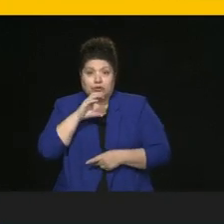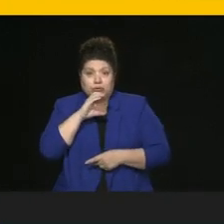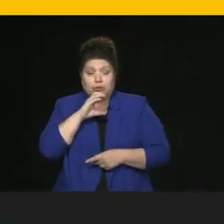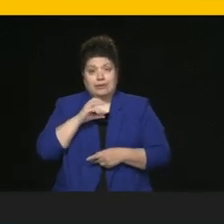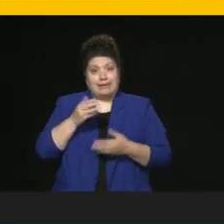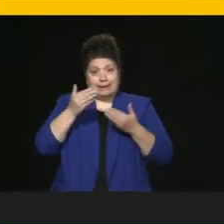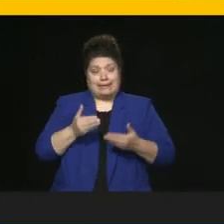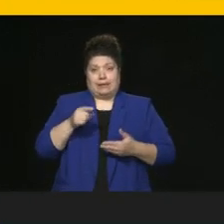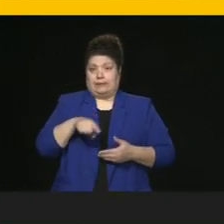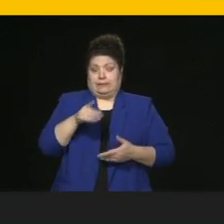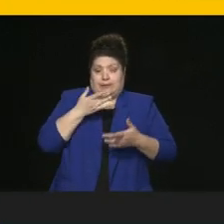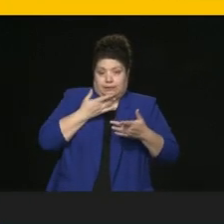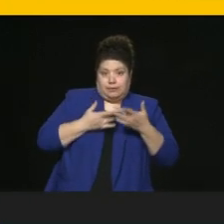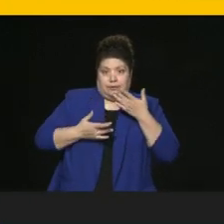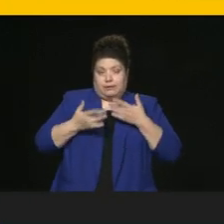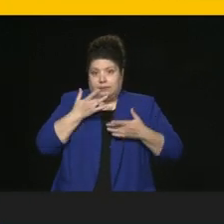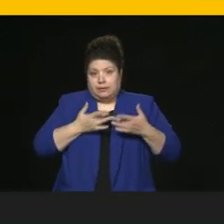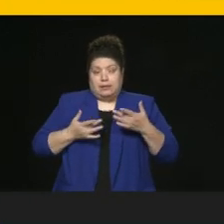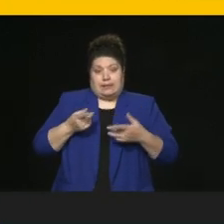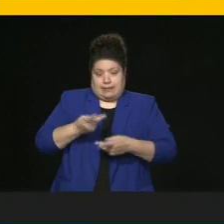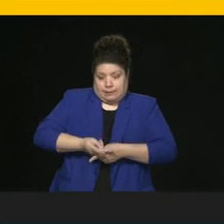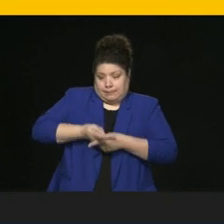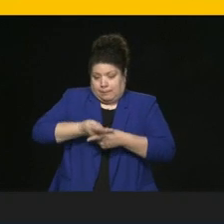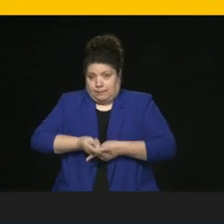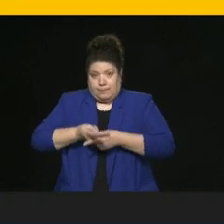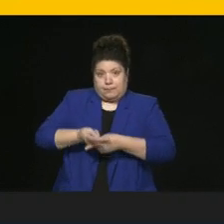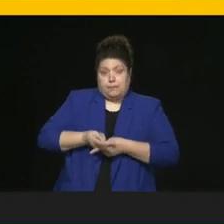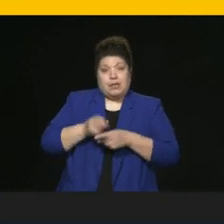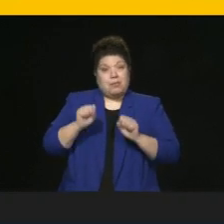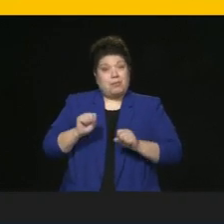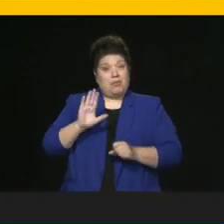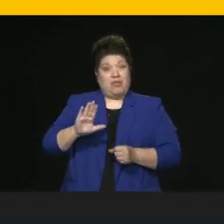THEY'RE WORKING IN VERY